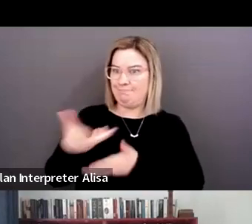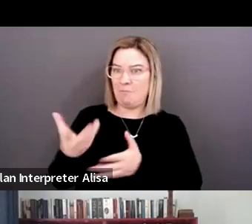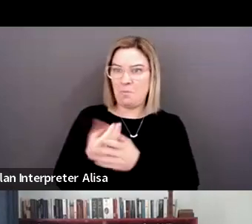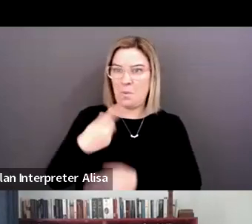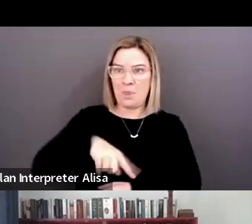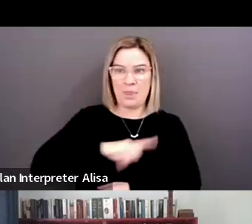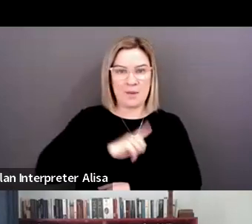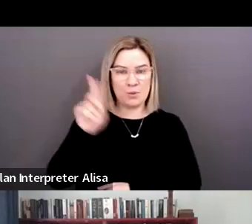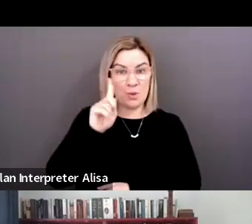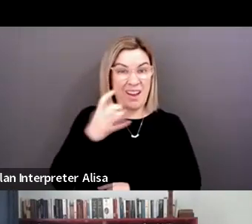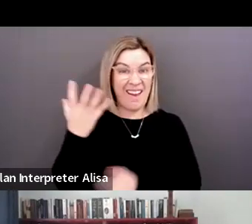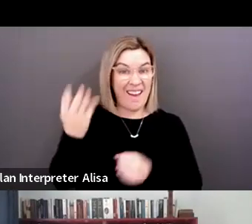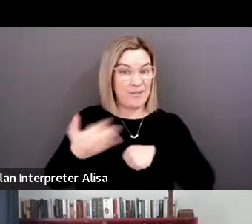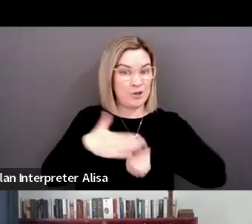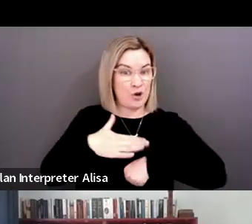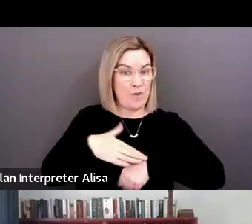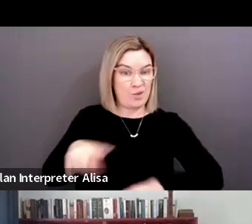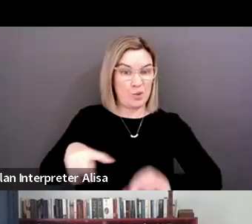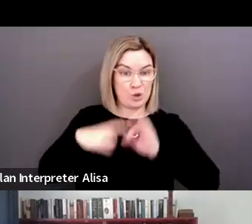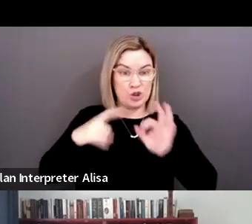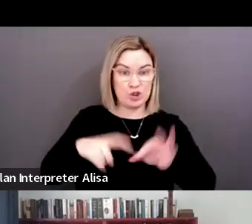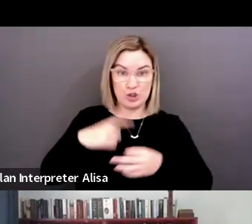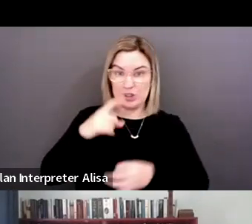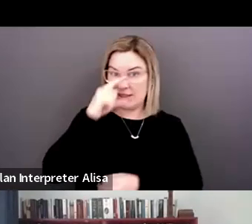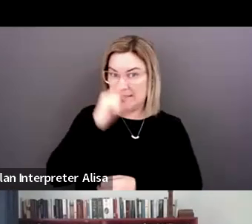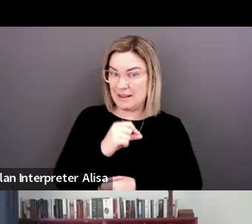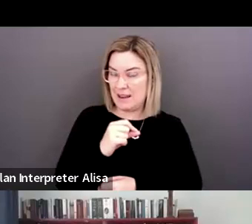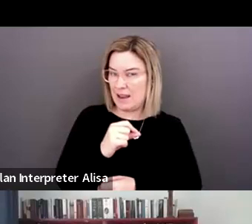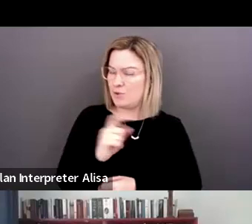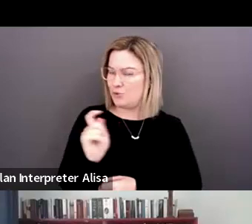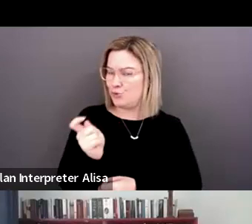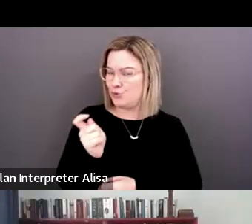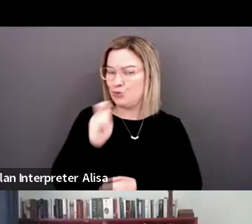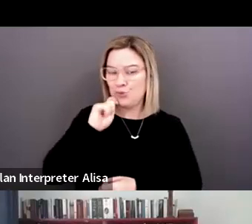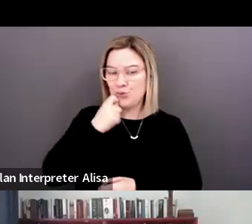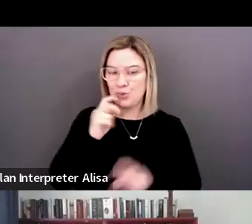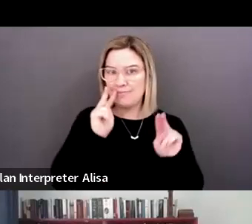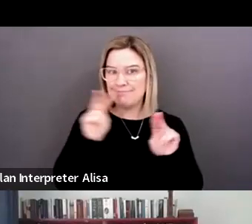So, thank you everyone for your wonderful wisdom and knowledge and